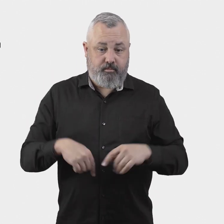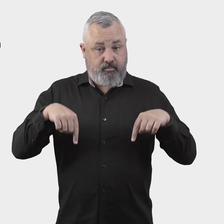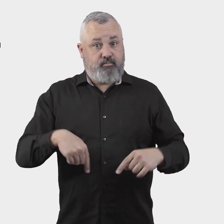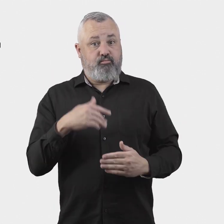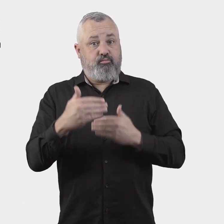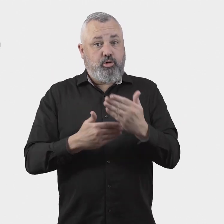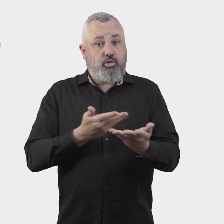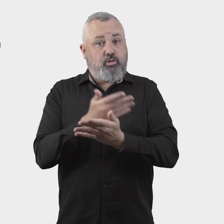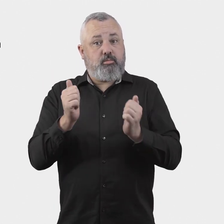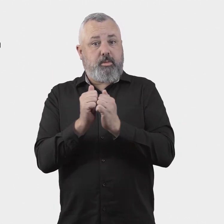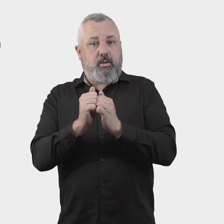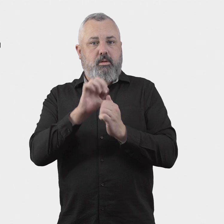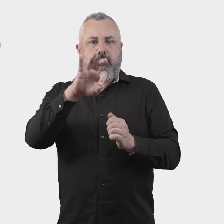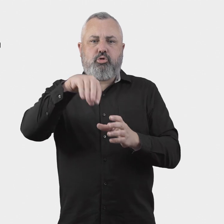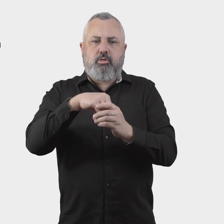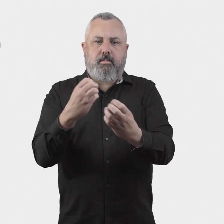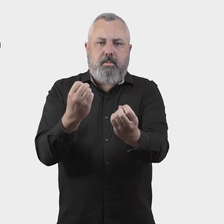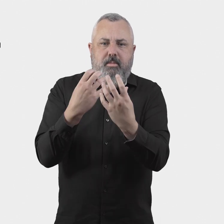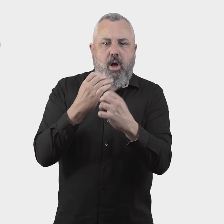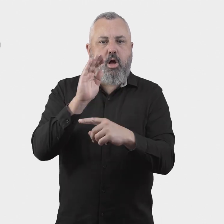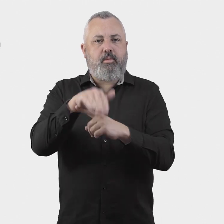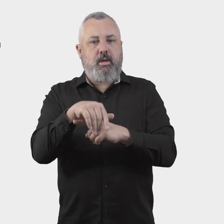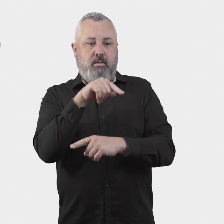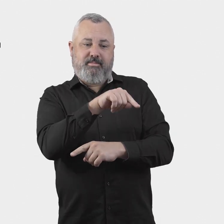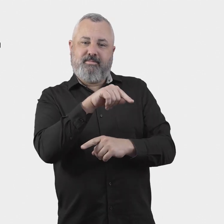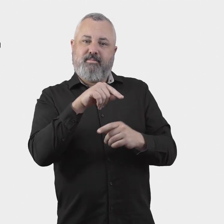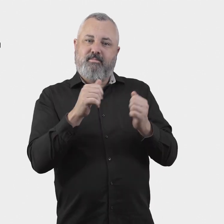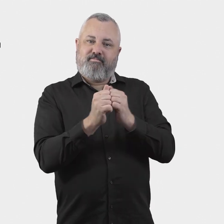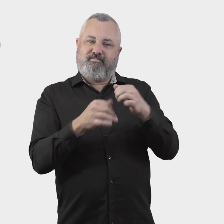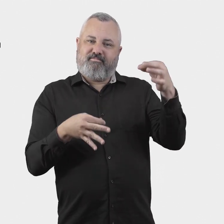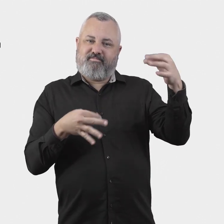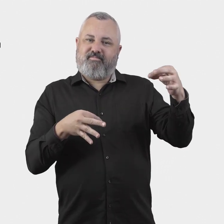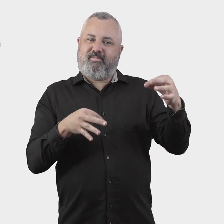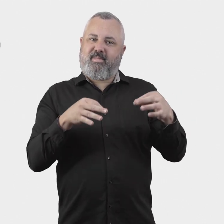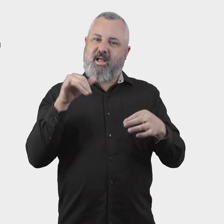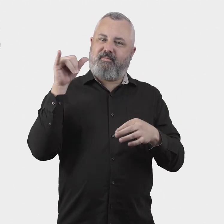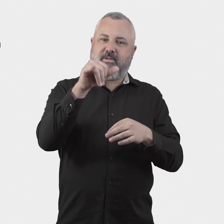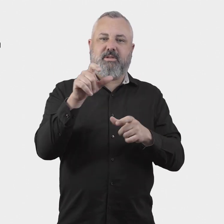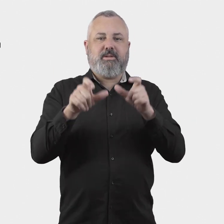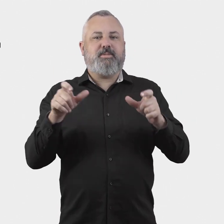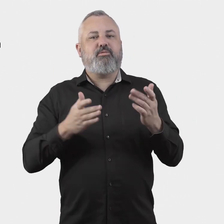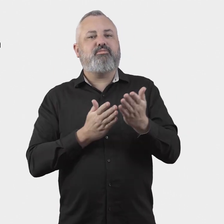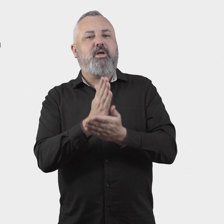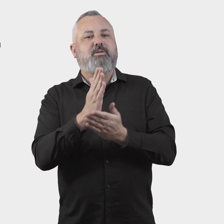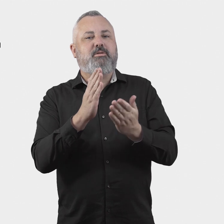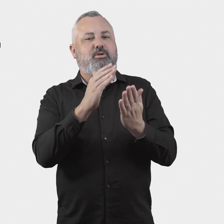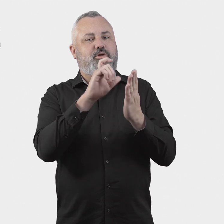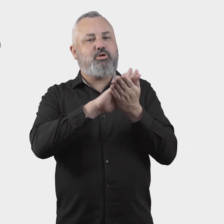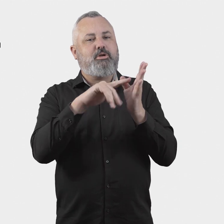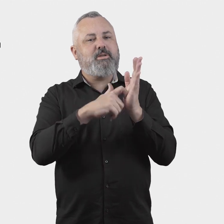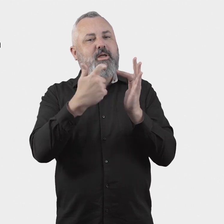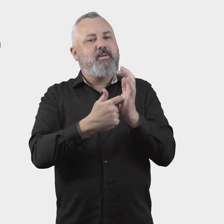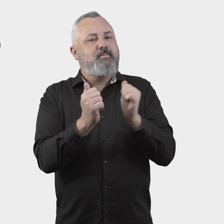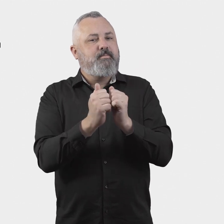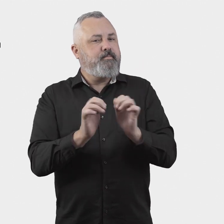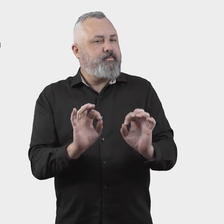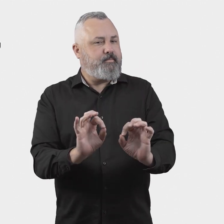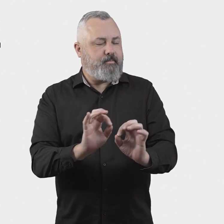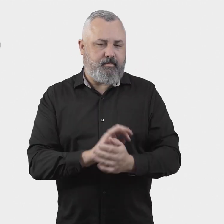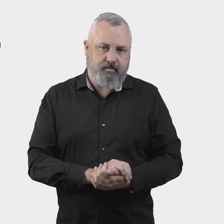This consultation paper is not seeking stakeholder views on the content of the Charter.